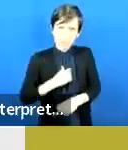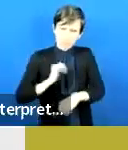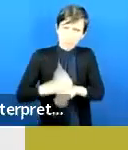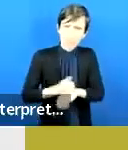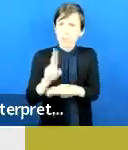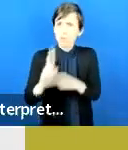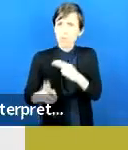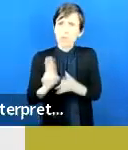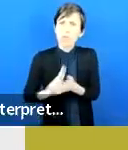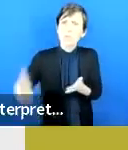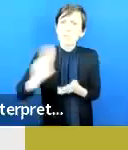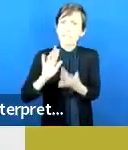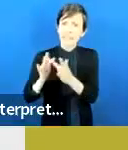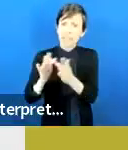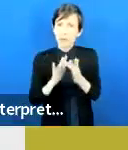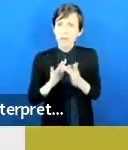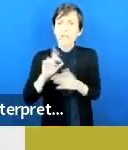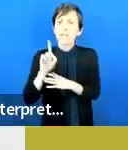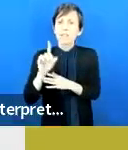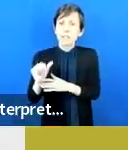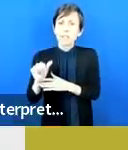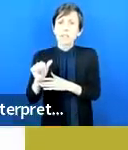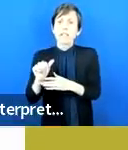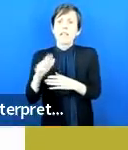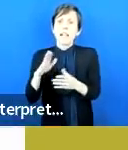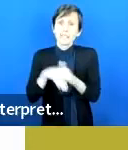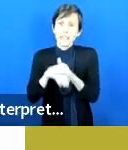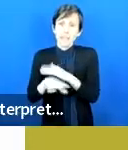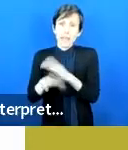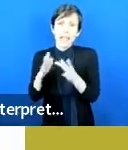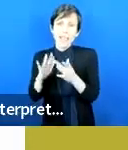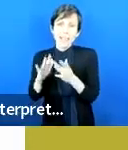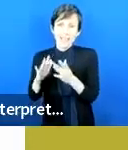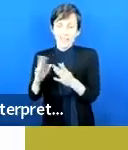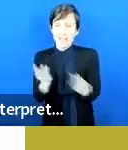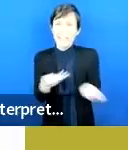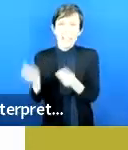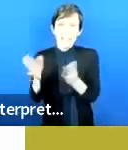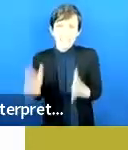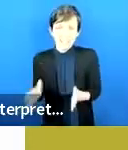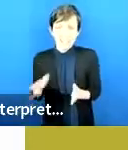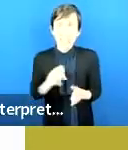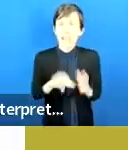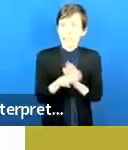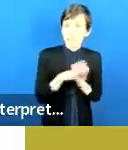of digital accessibility liaisons and developed internal training on universal design